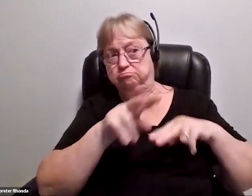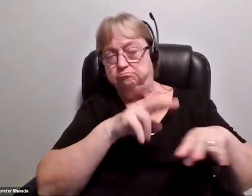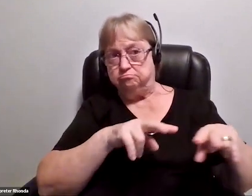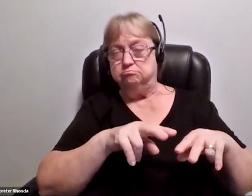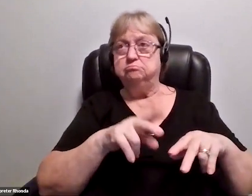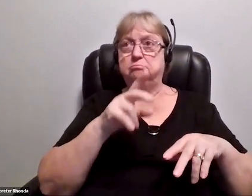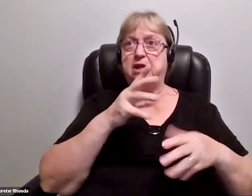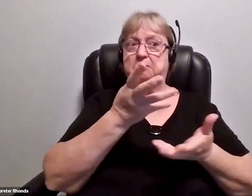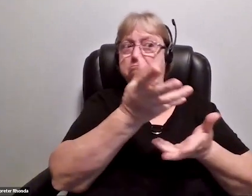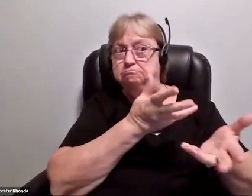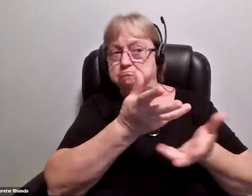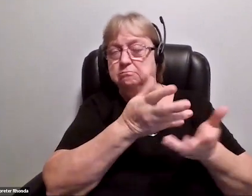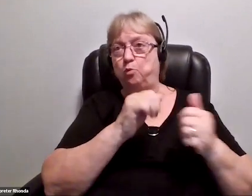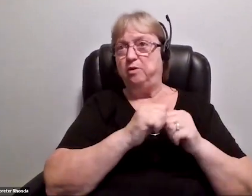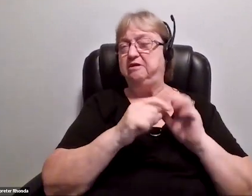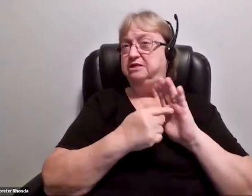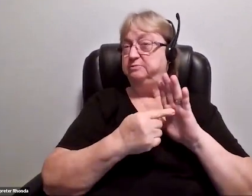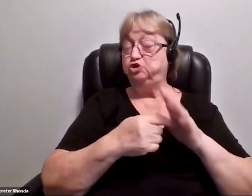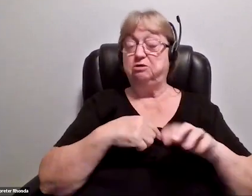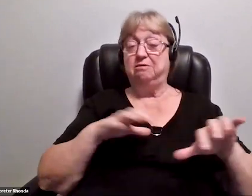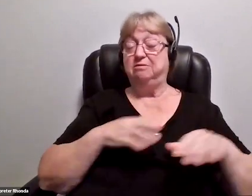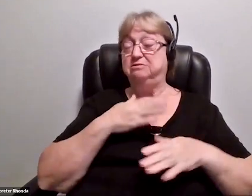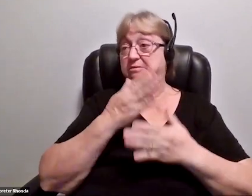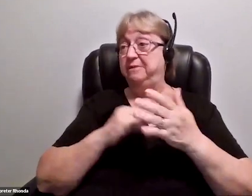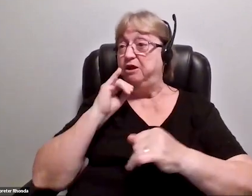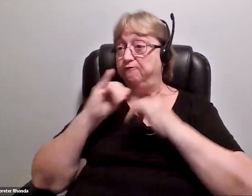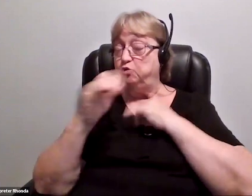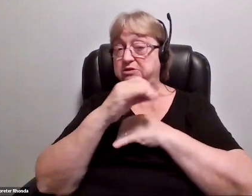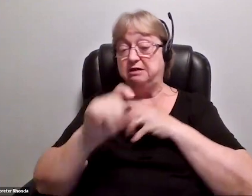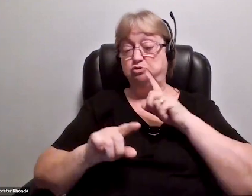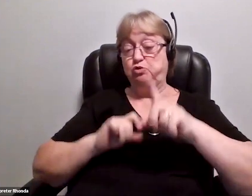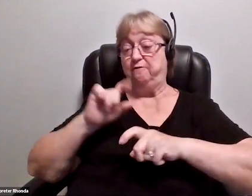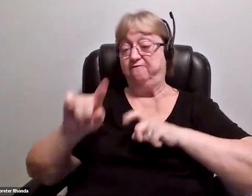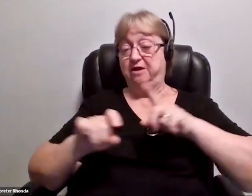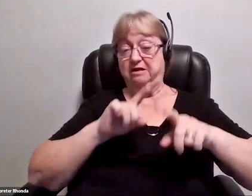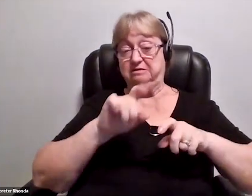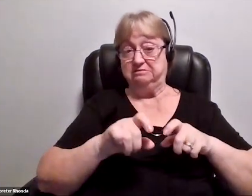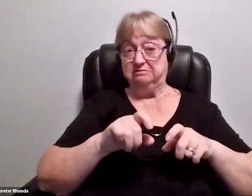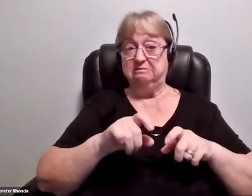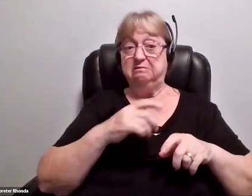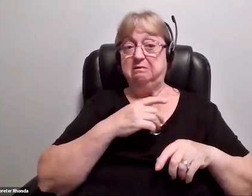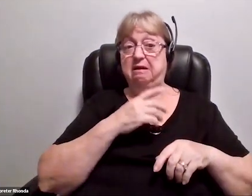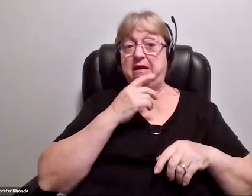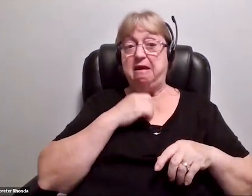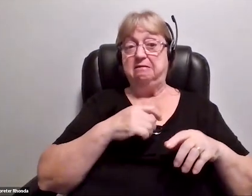I conducted some interviews and surveys, and assessed the Science Capital Index before and after the activity.